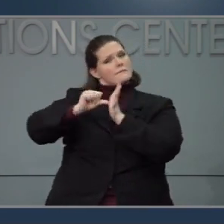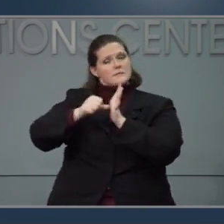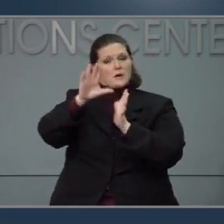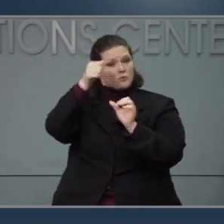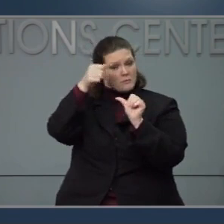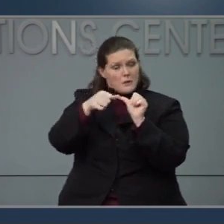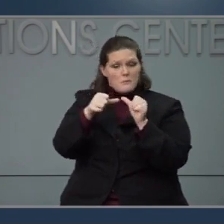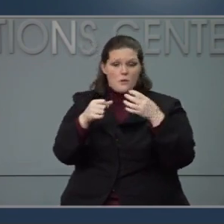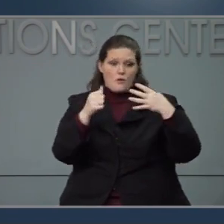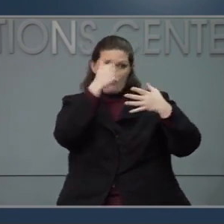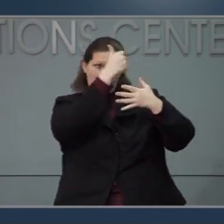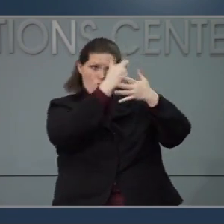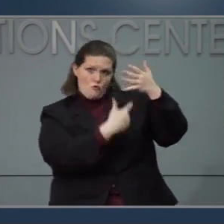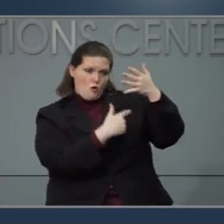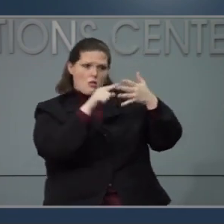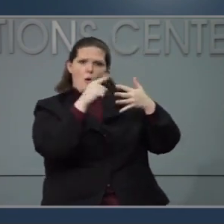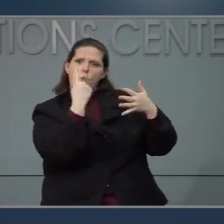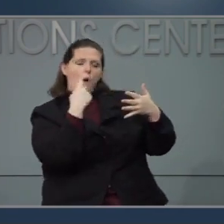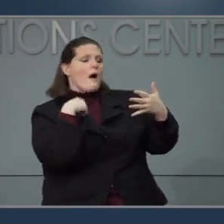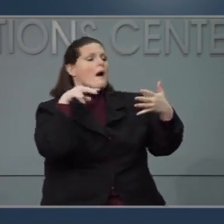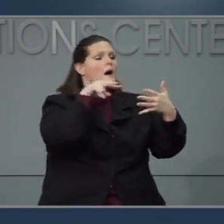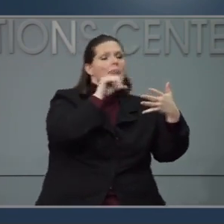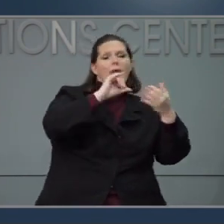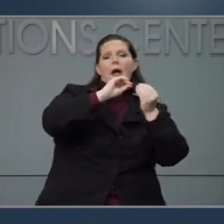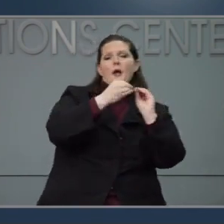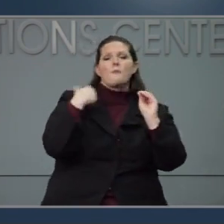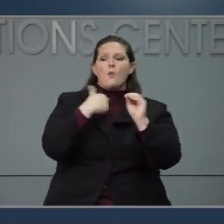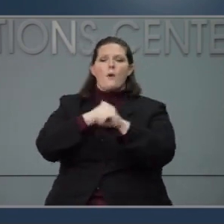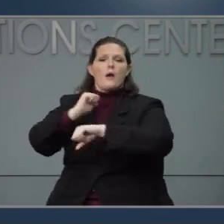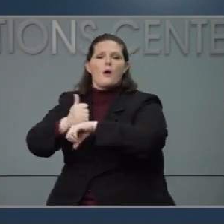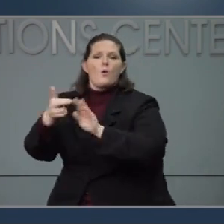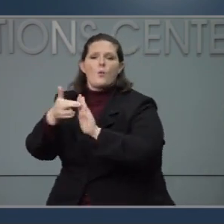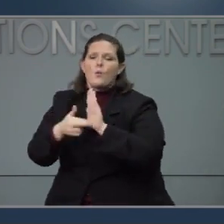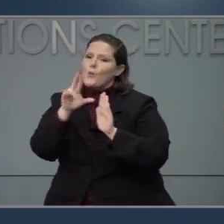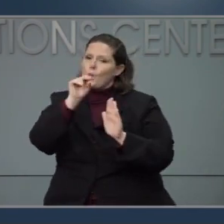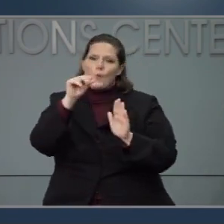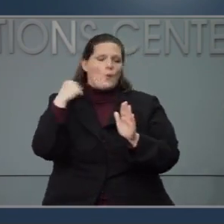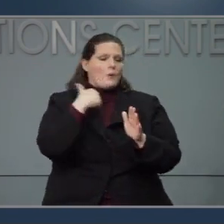LET’S TAKE A LOOK AT THE METRICS BEHIND THE COUNTY ALERT SYSTEM.